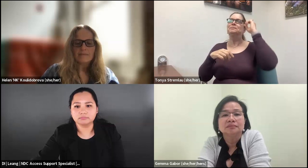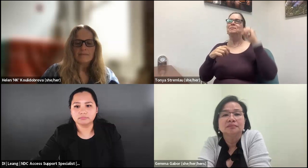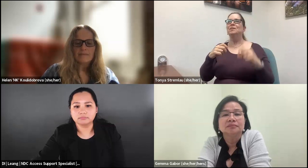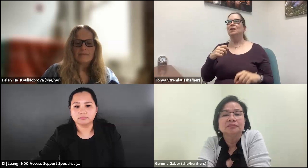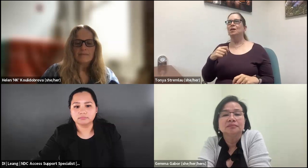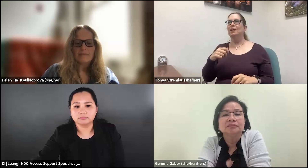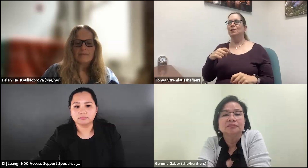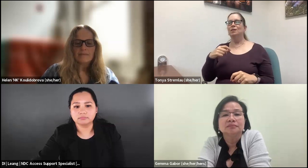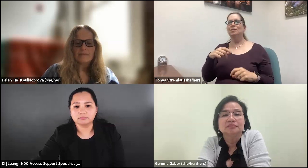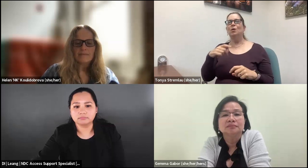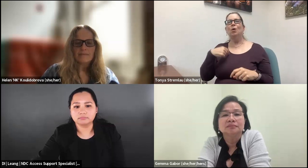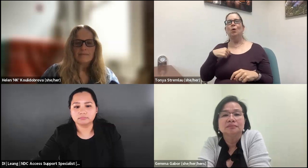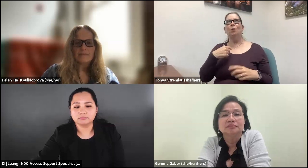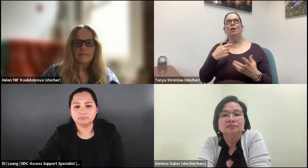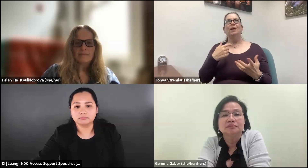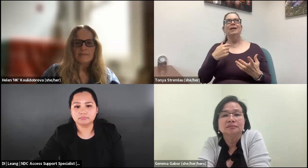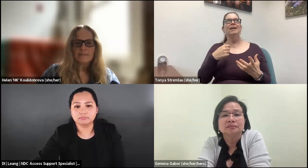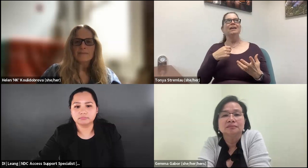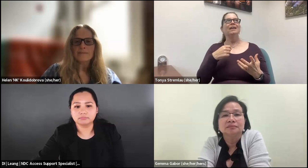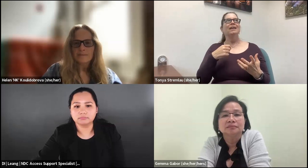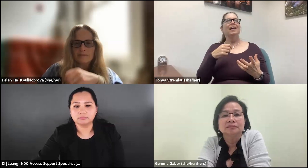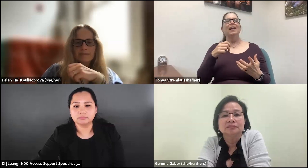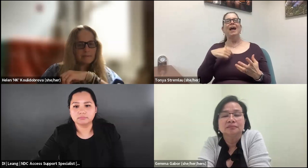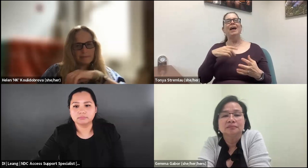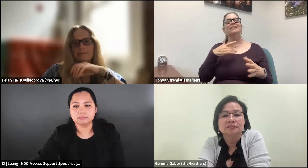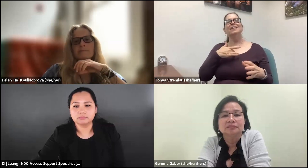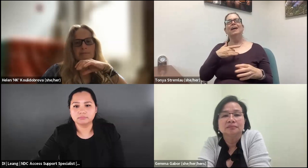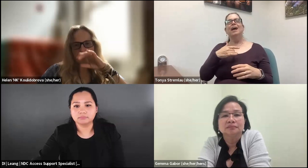And language acquisition takes much longer than that.